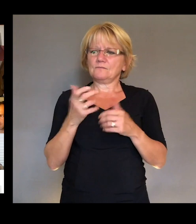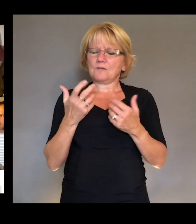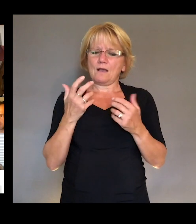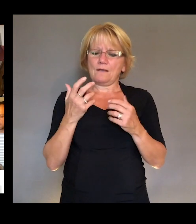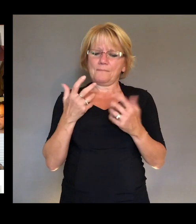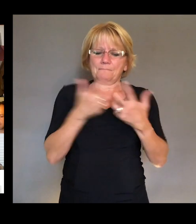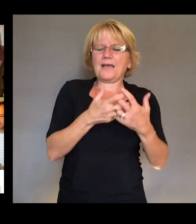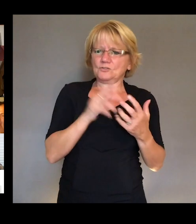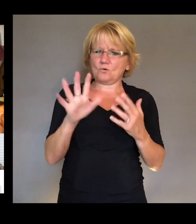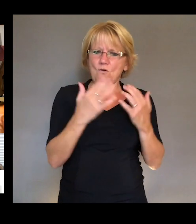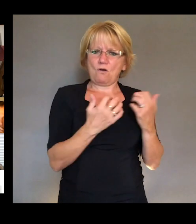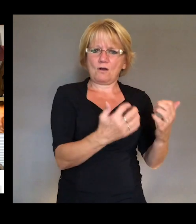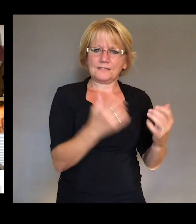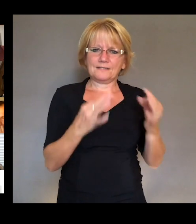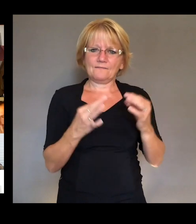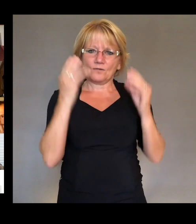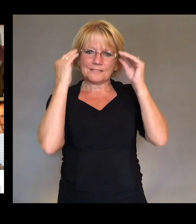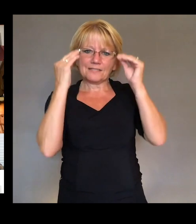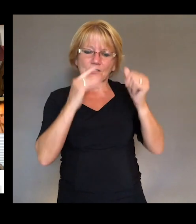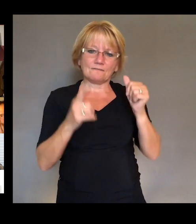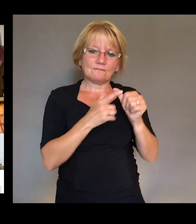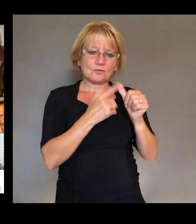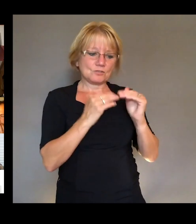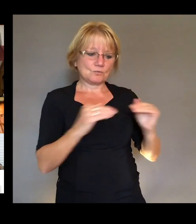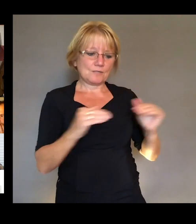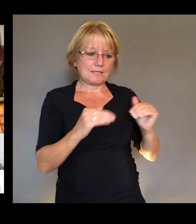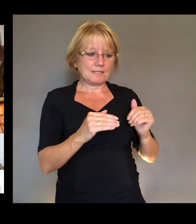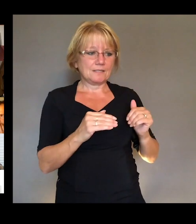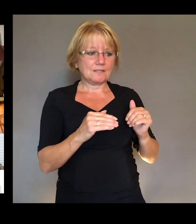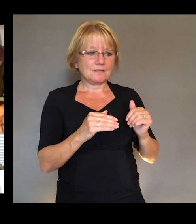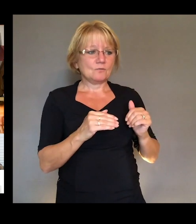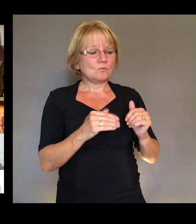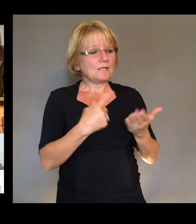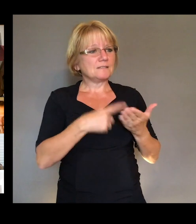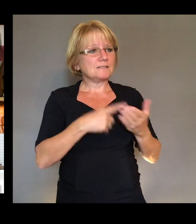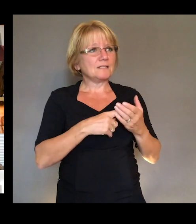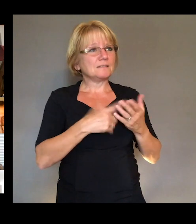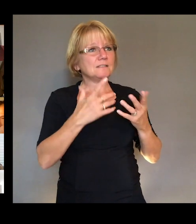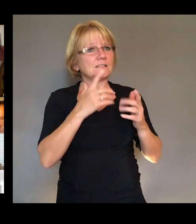So if you're teaching first graders, it's okay to look at the bigger picture of what happened, but maybe some of the details